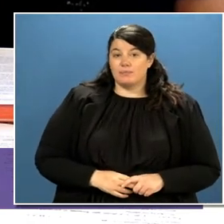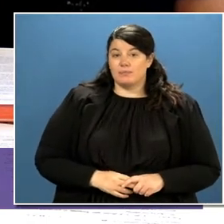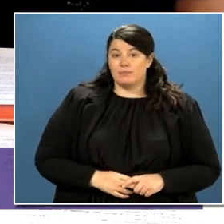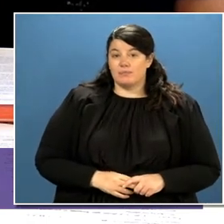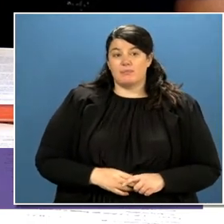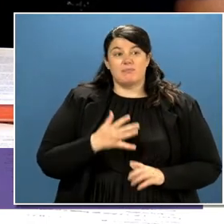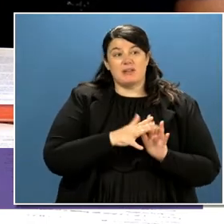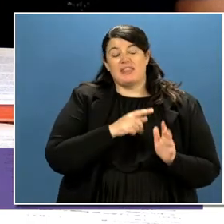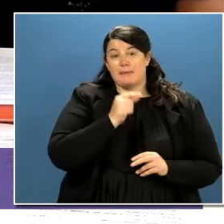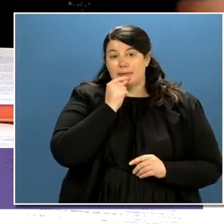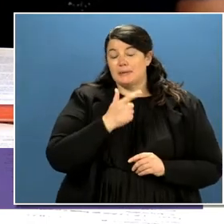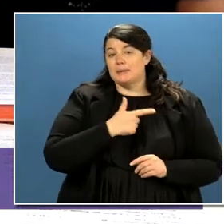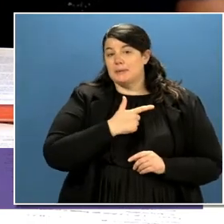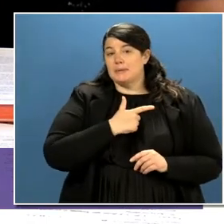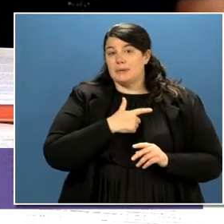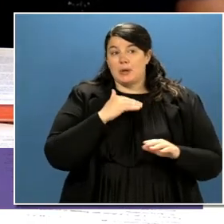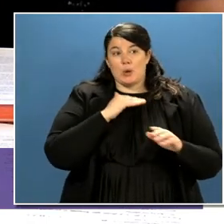about speaking to somebody with disability.